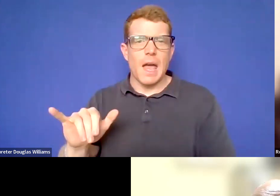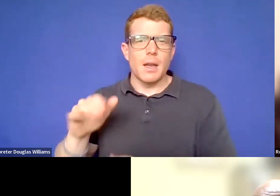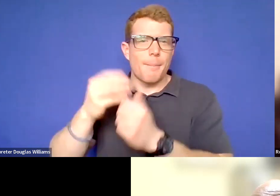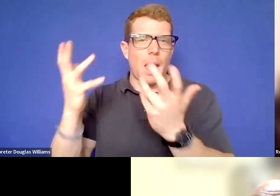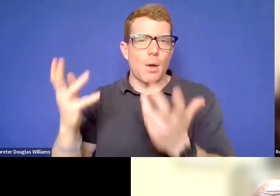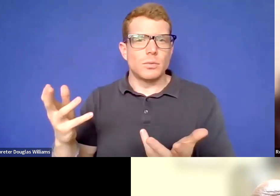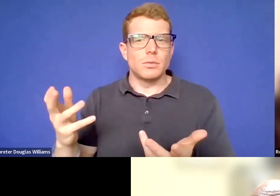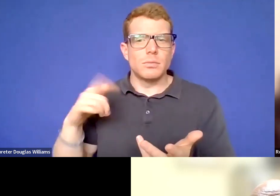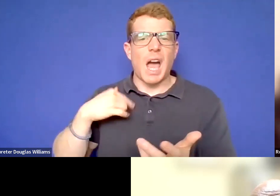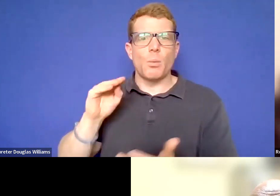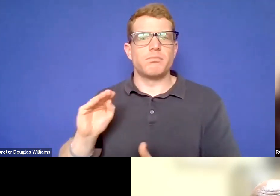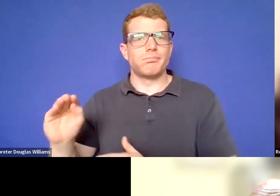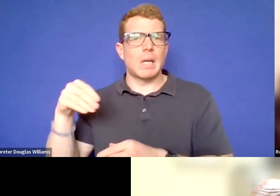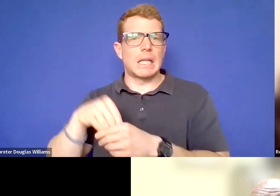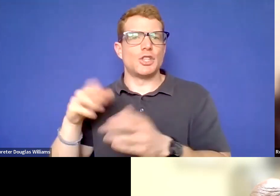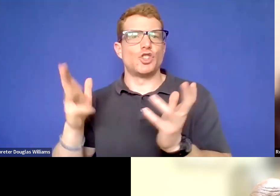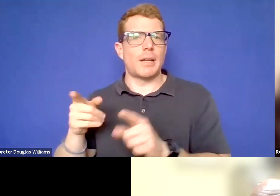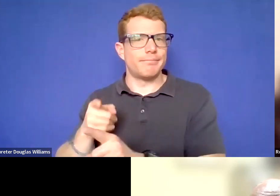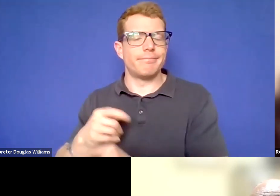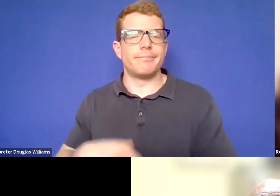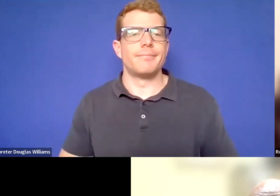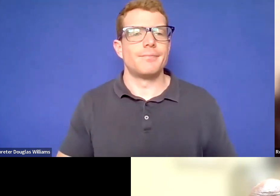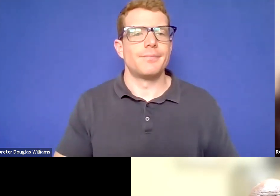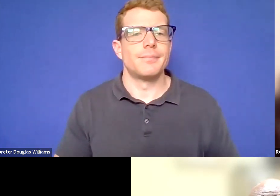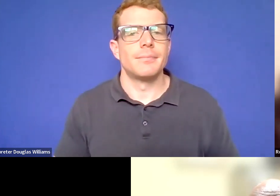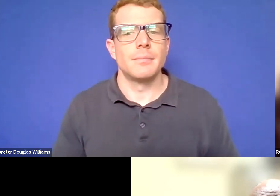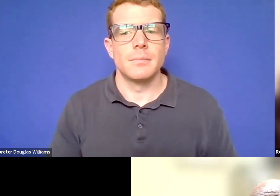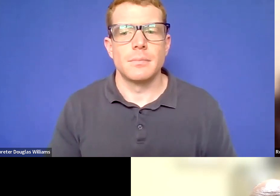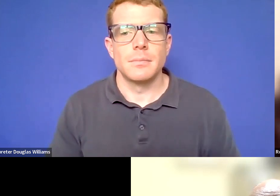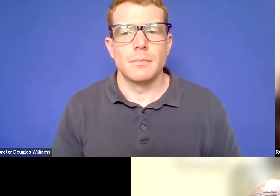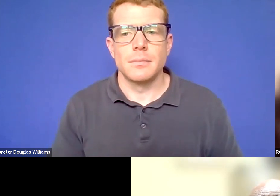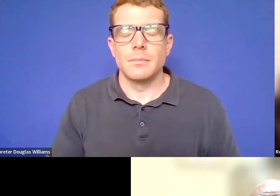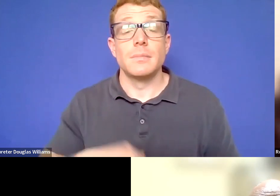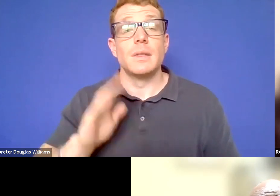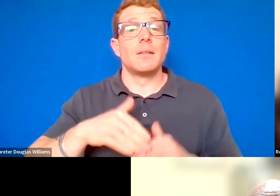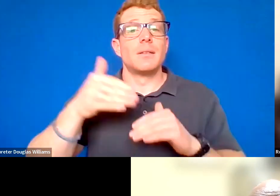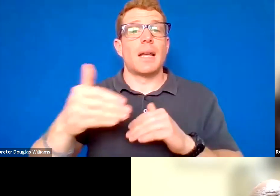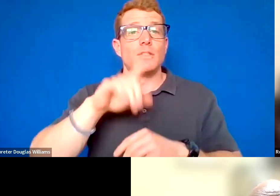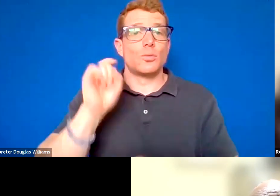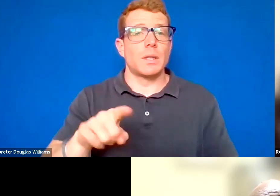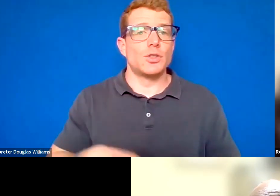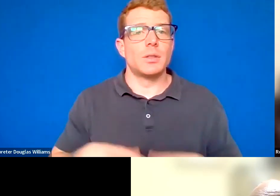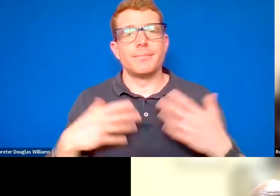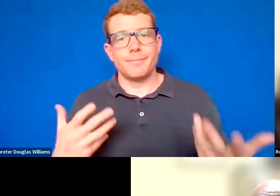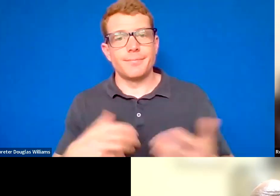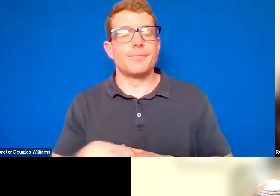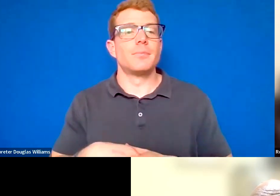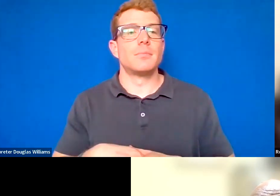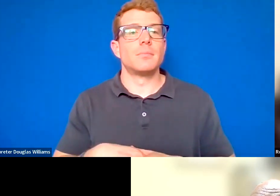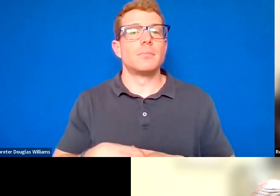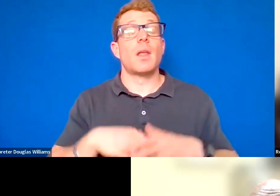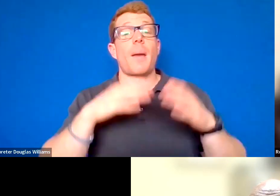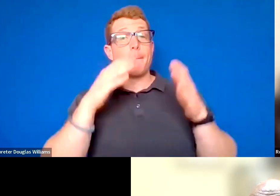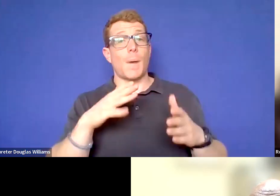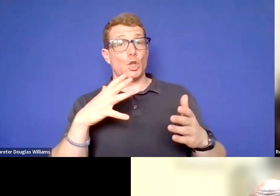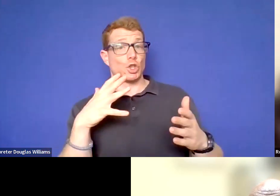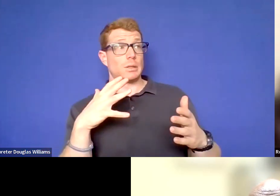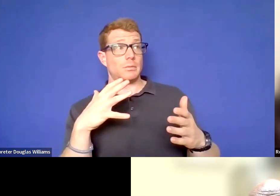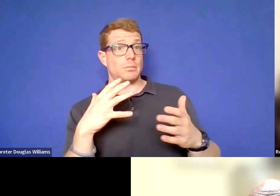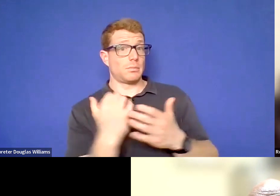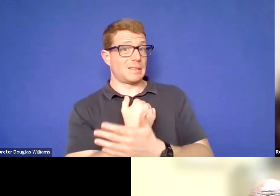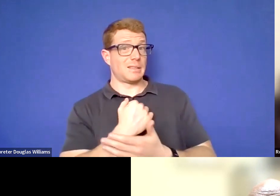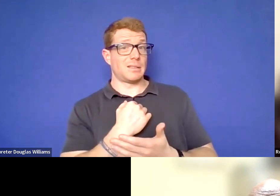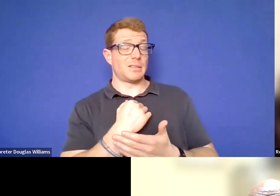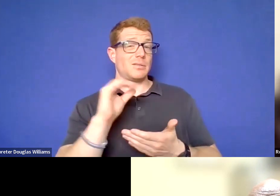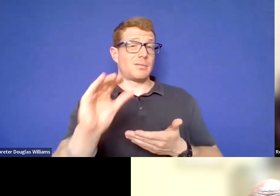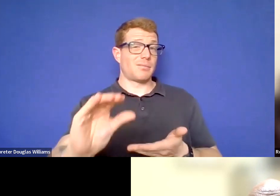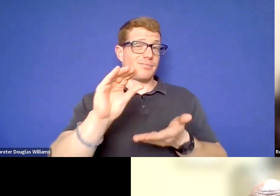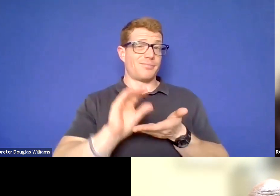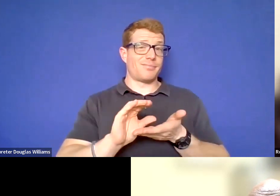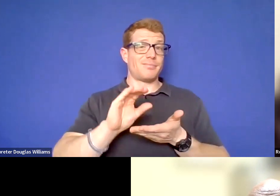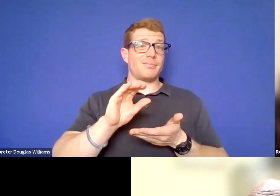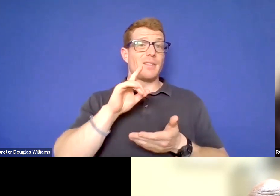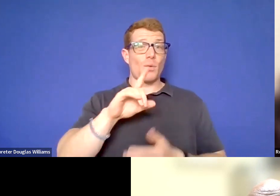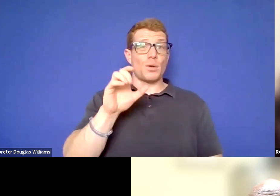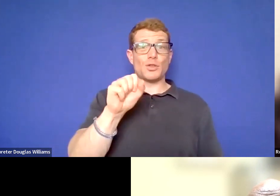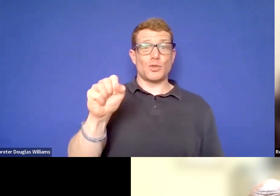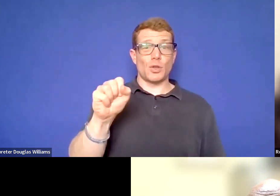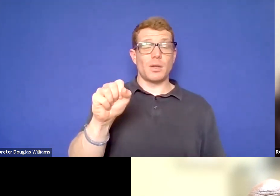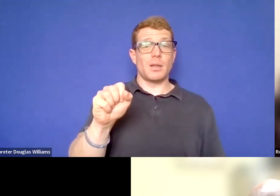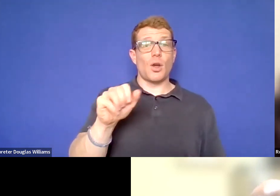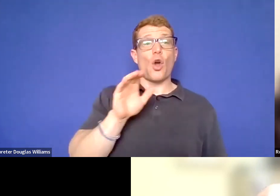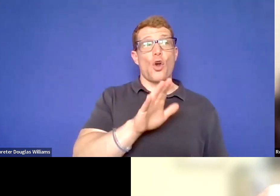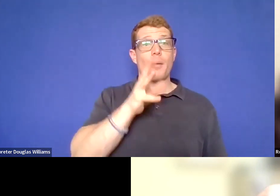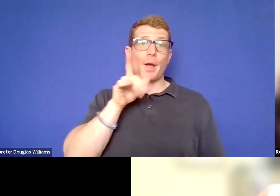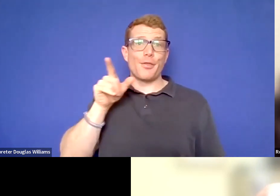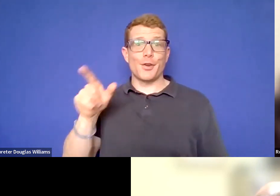Thanks. Thank you. The next question is, This person gets a small amount of social security because her mom was a retired teacher.